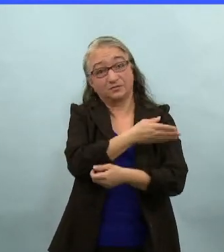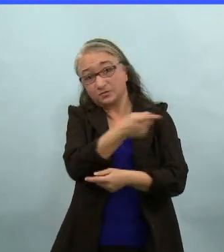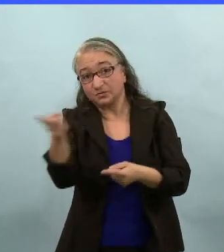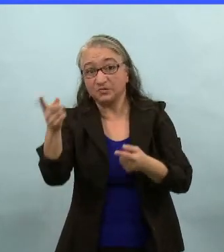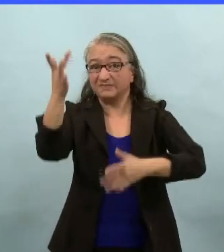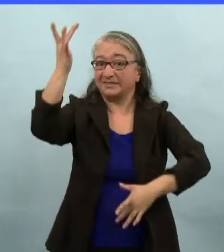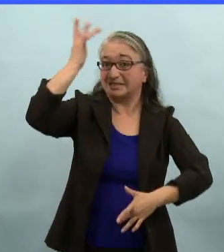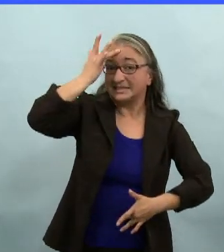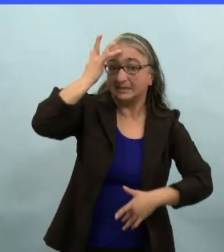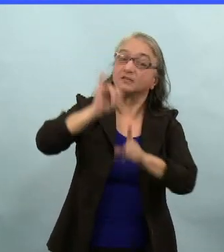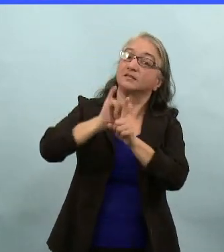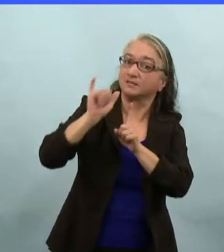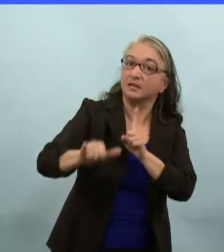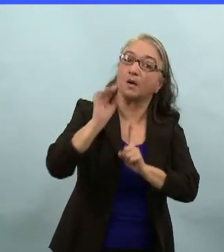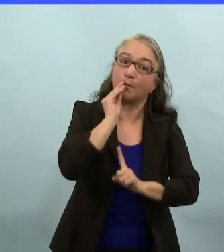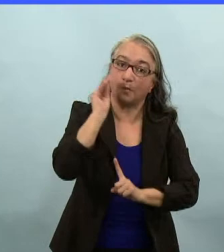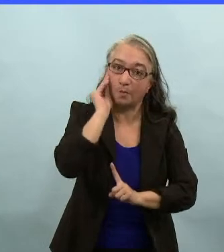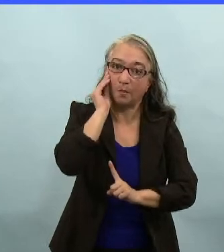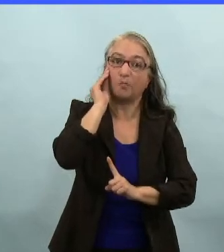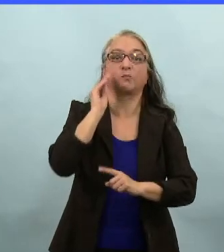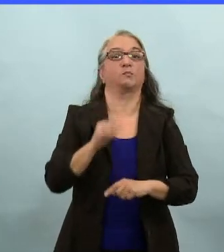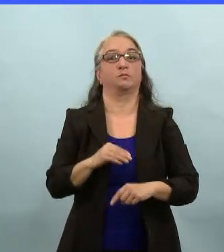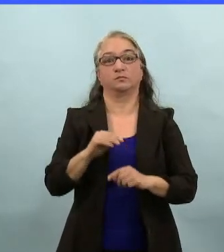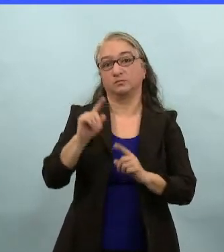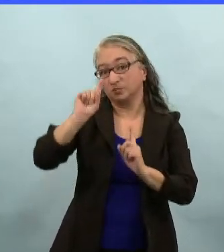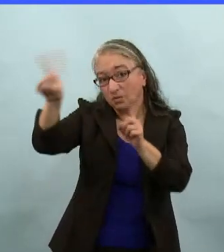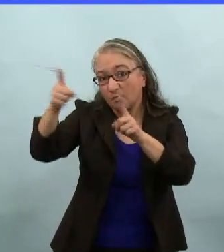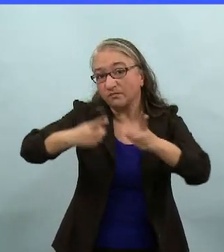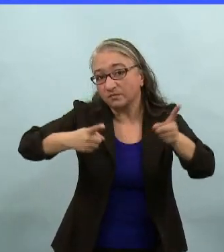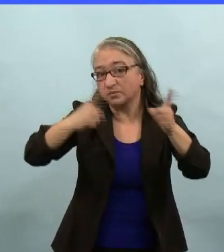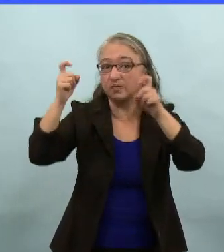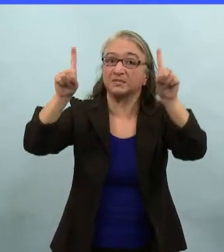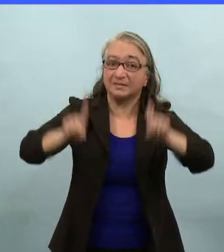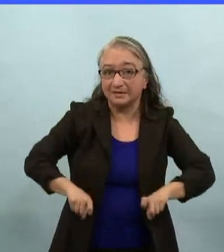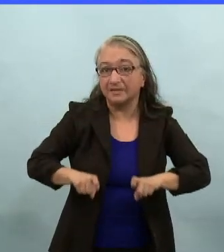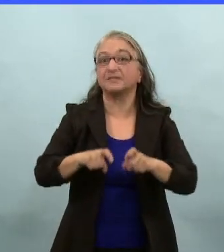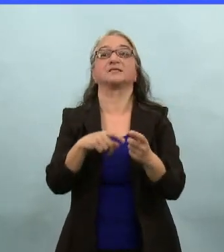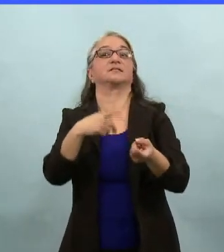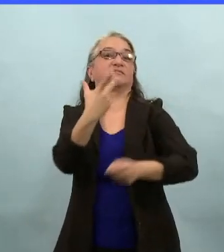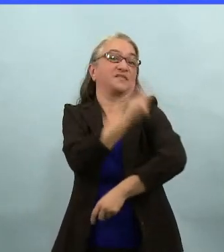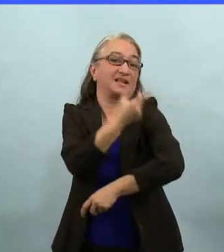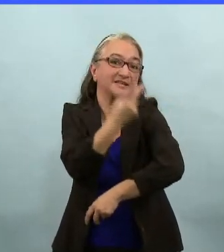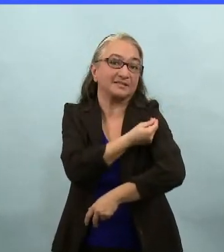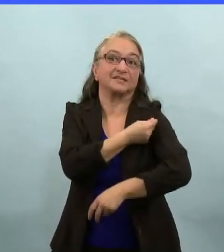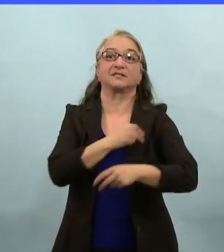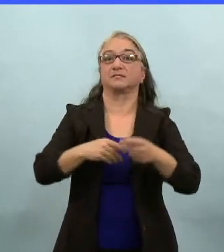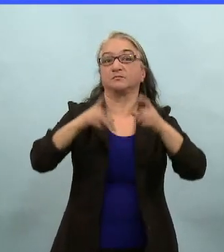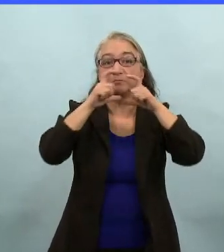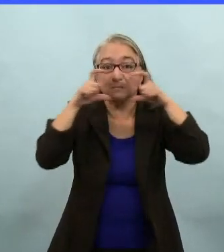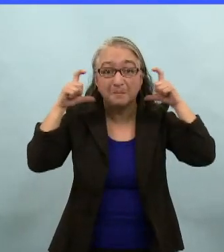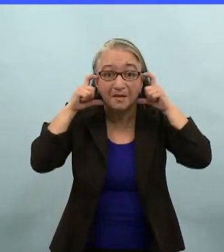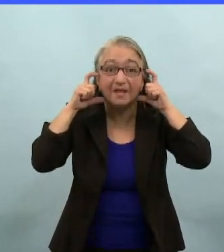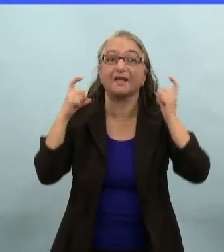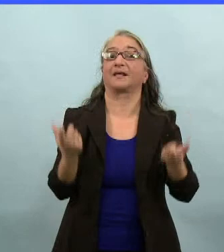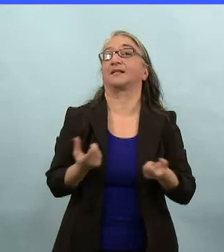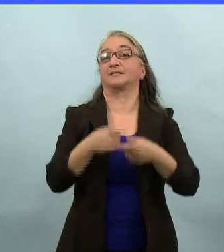get tested get vaccinated you know wear a mask socially distance and limit your close contacts